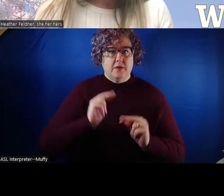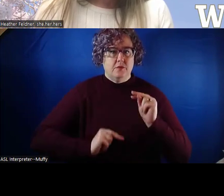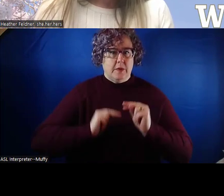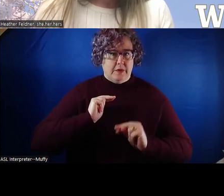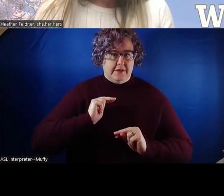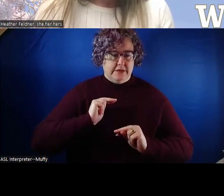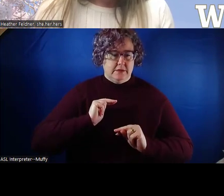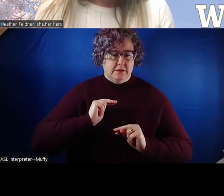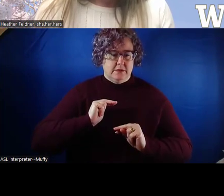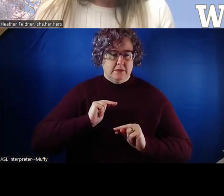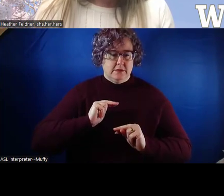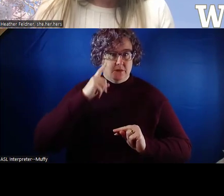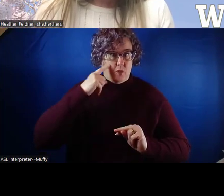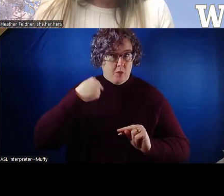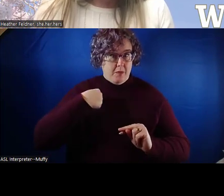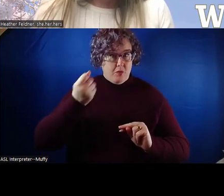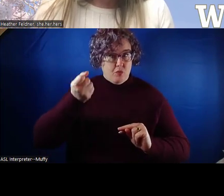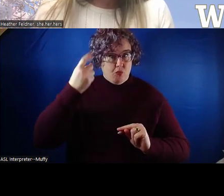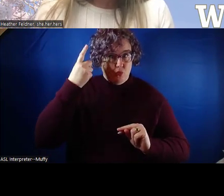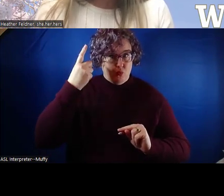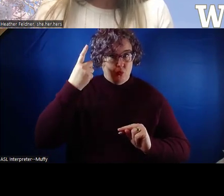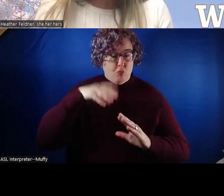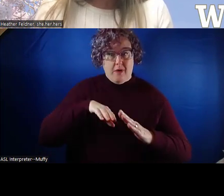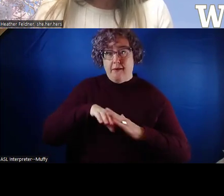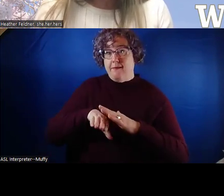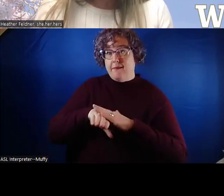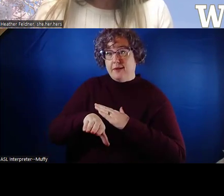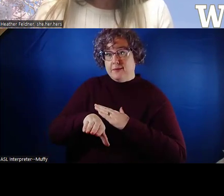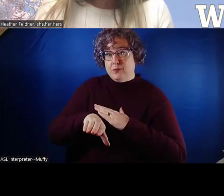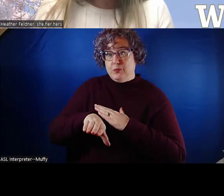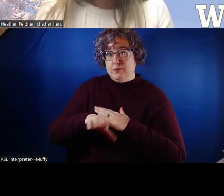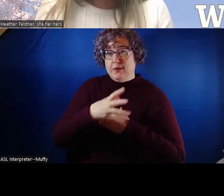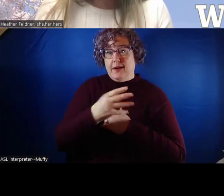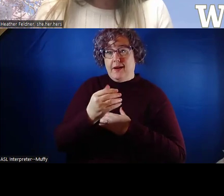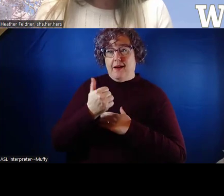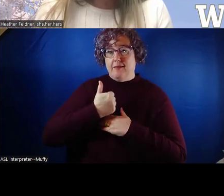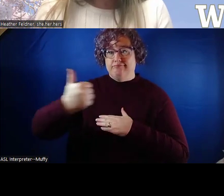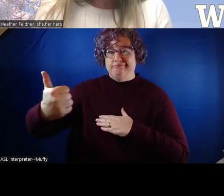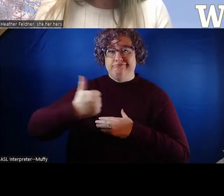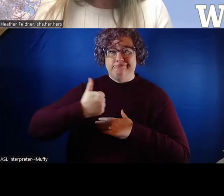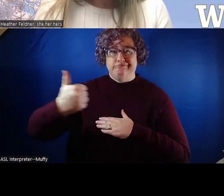in order for me to understand the accessibility and the distance.